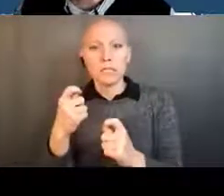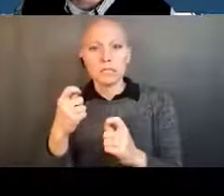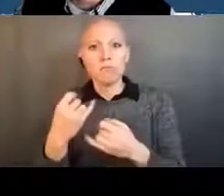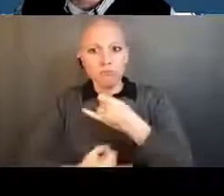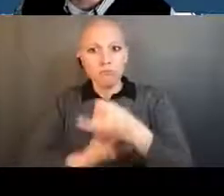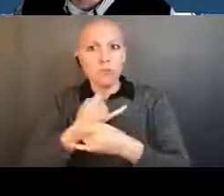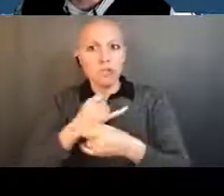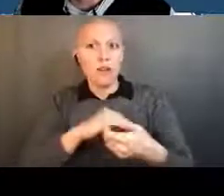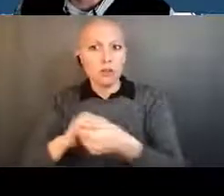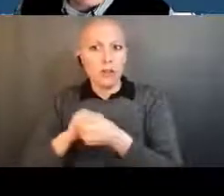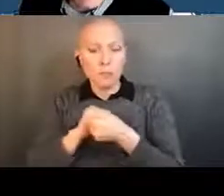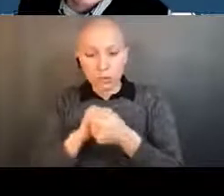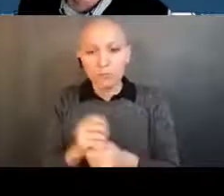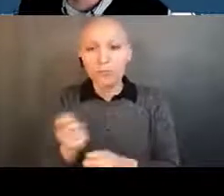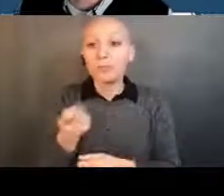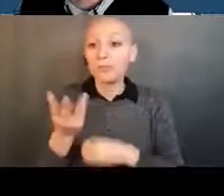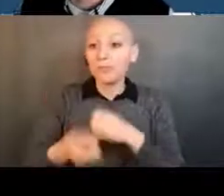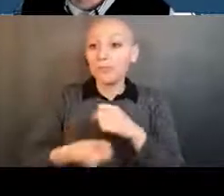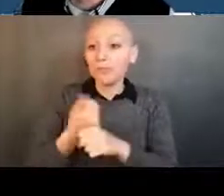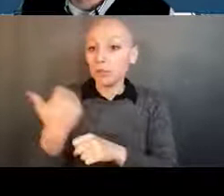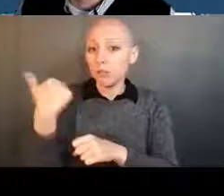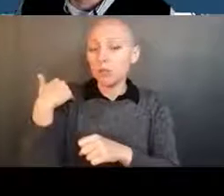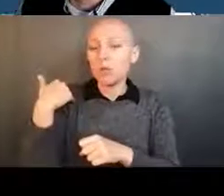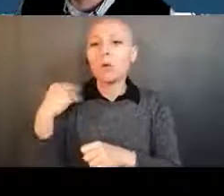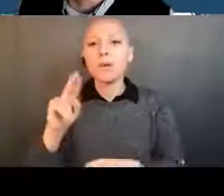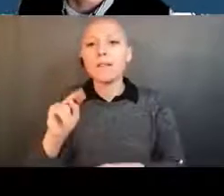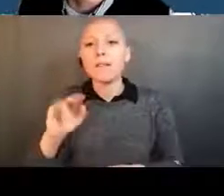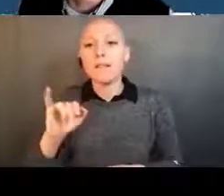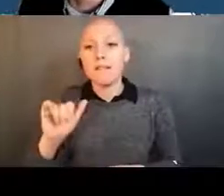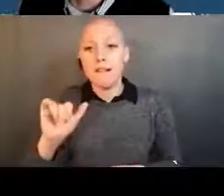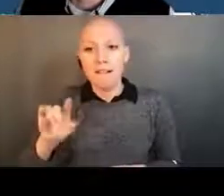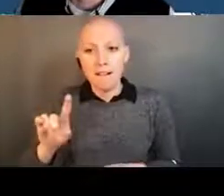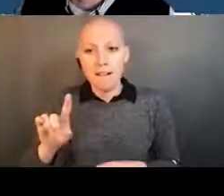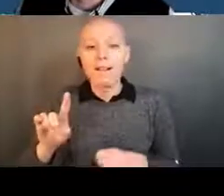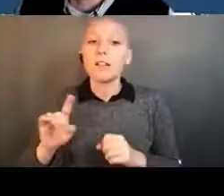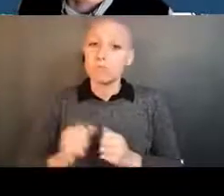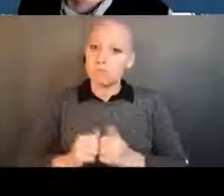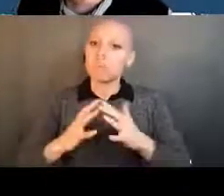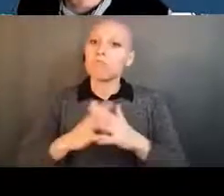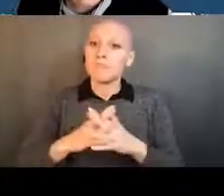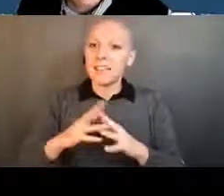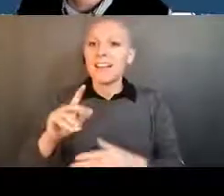NIAID convened a task force on infectious diseases and they provided a recommendation